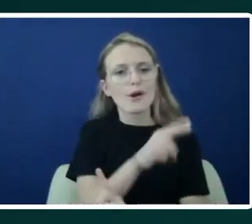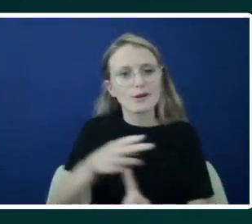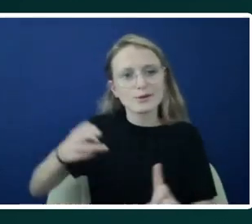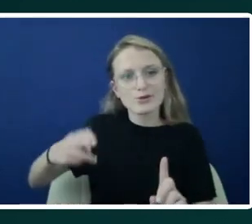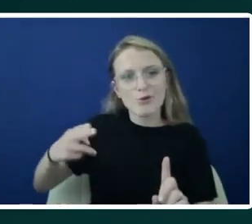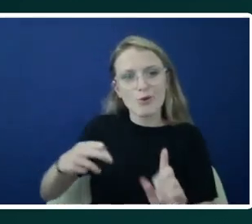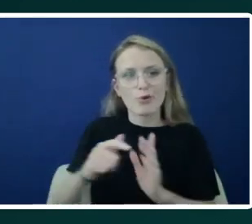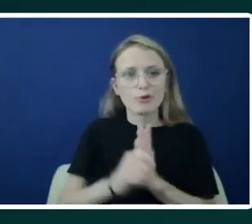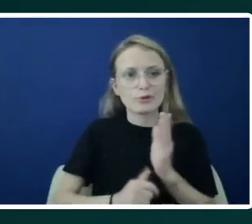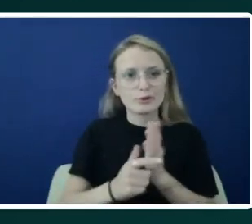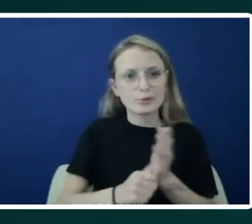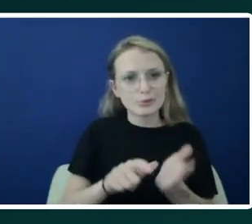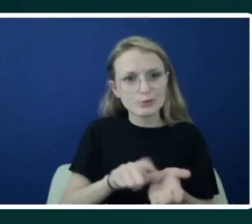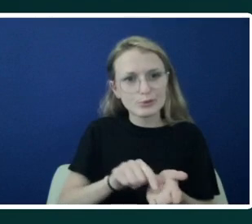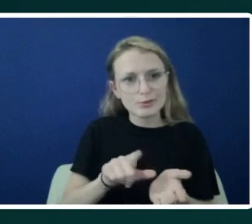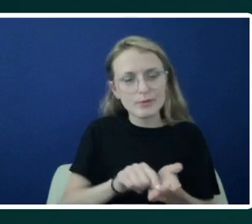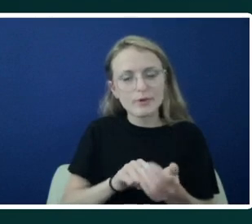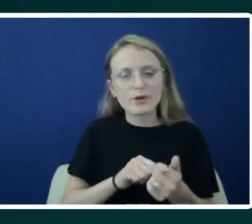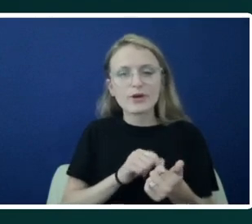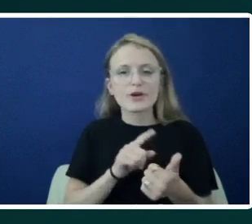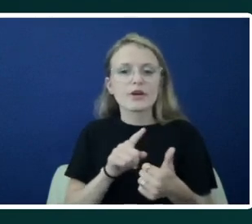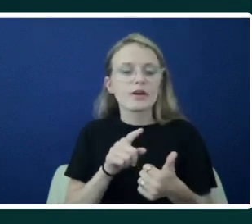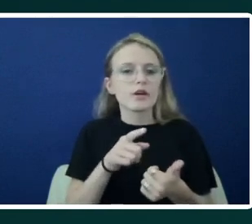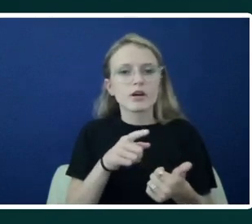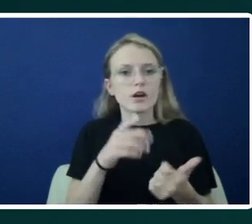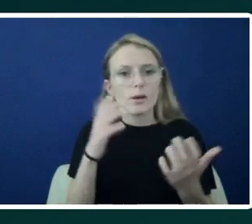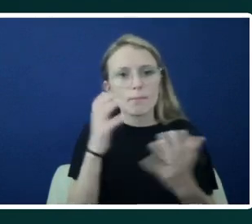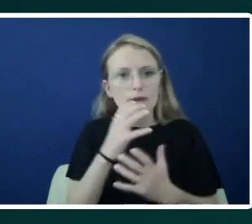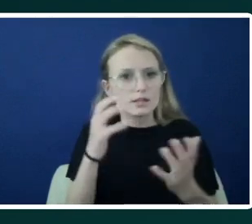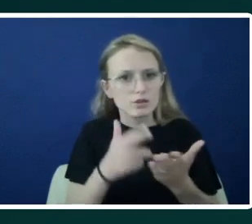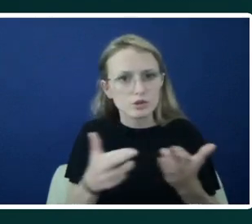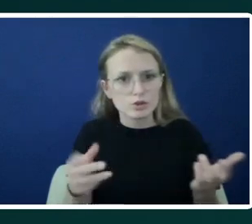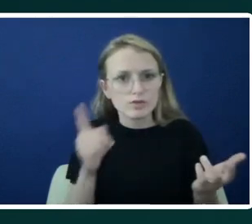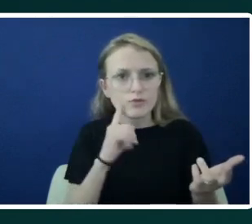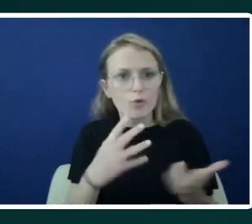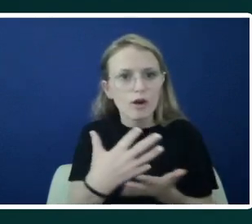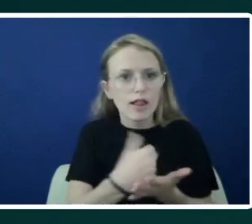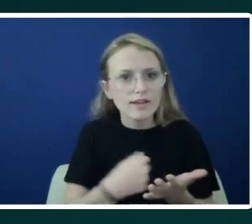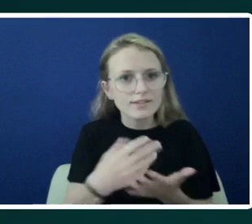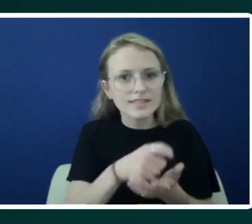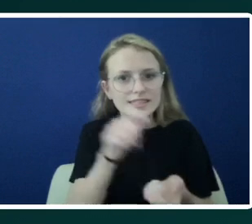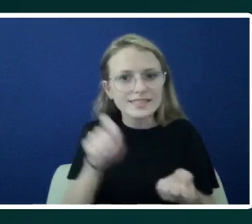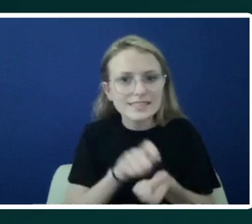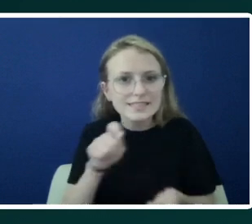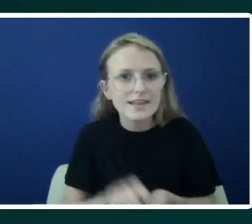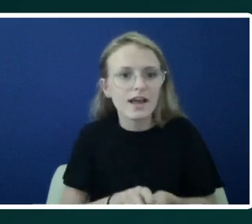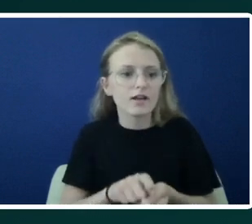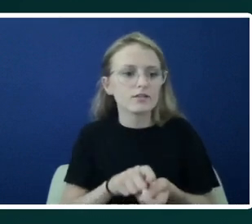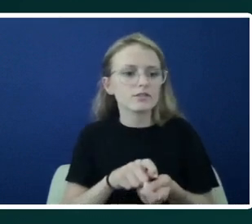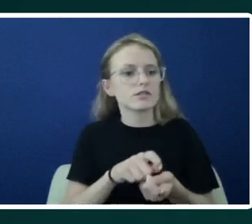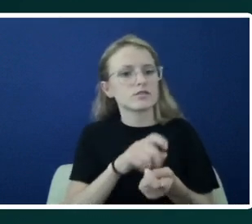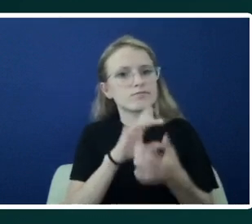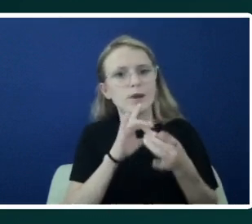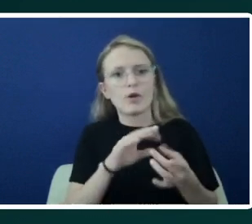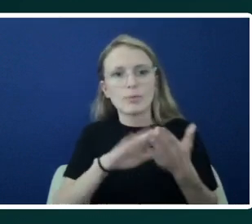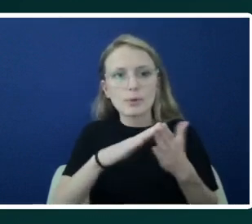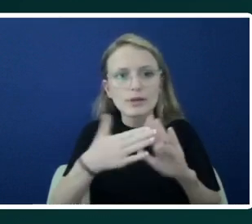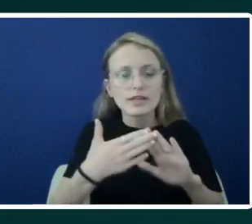are -- can be a really incredible resource for getting all kinds of details about any community's history, whether that be a city, a neighborhood,